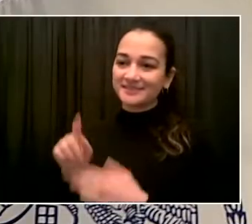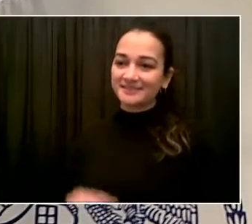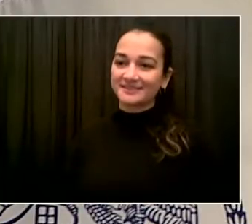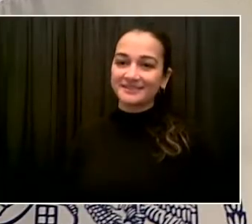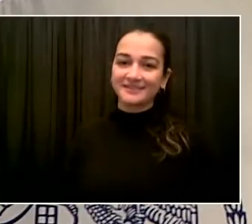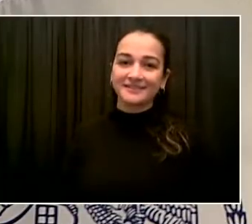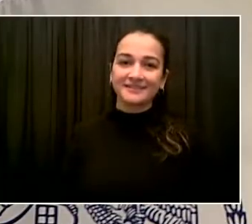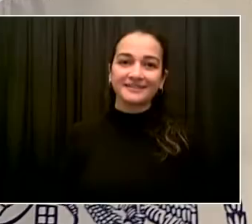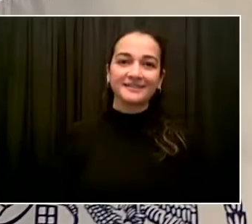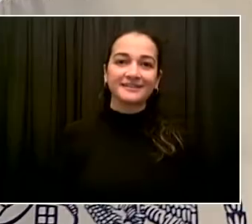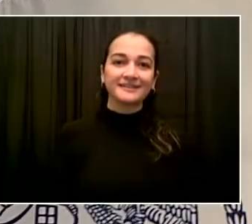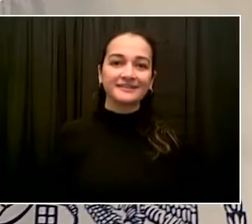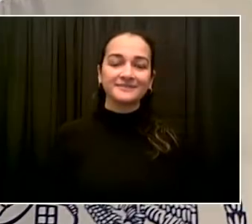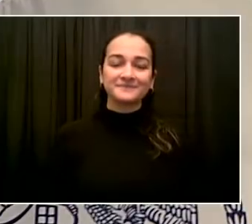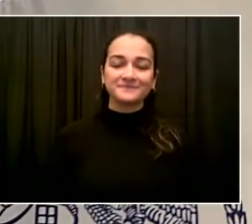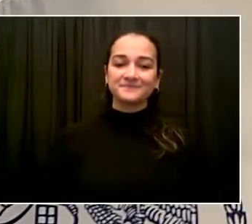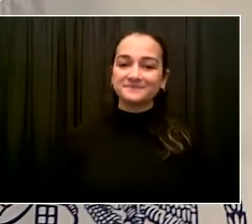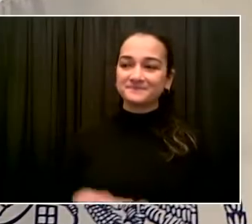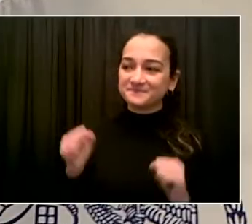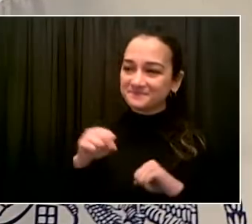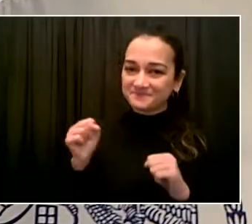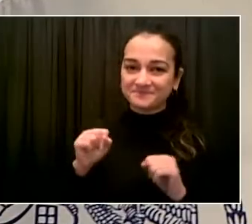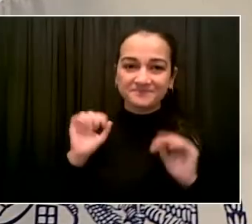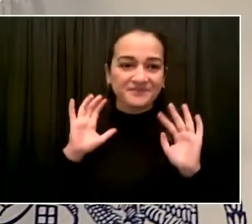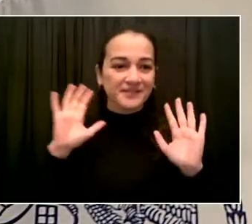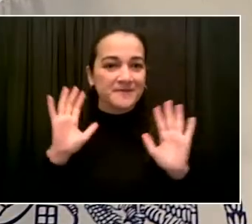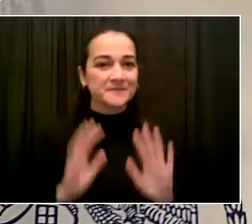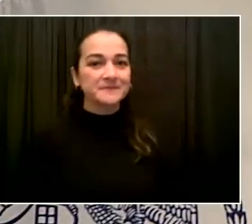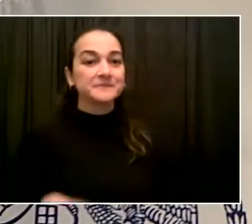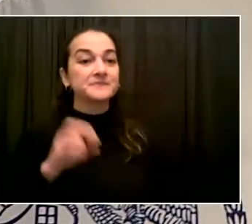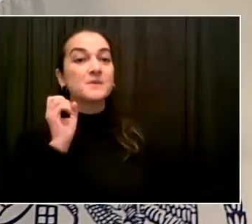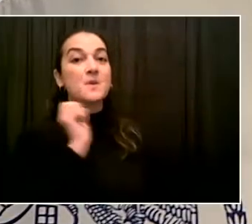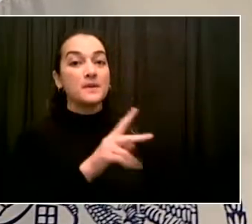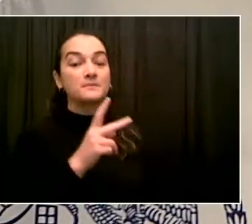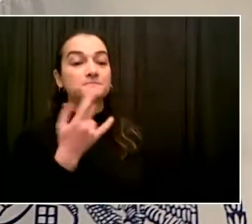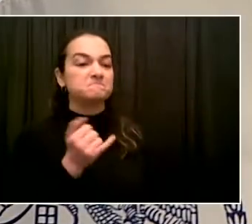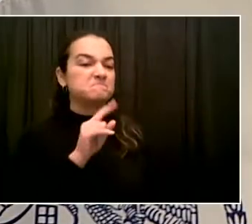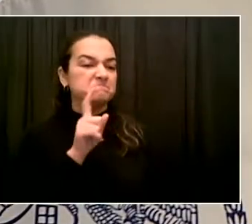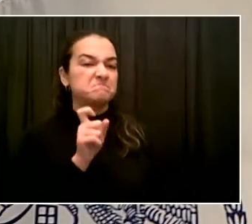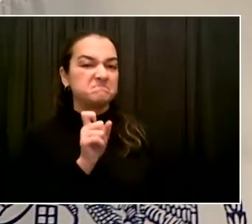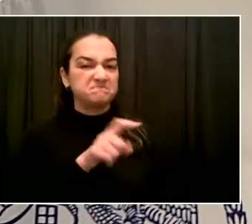HAPPY NEW WEEK JAMES, HOW ARE YOU FEELING? Reporrte: NOT BAD AT ALL, HOPE YOU ARE WEL L. FEELING GOOD,